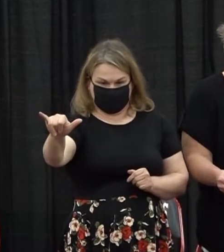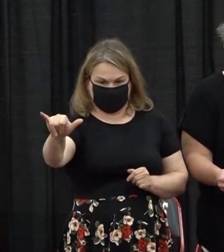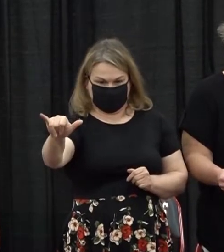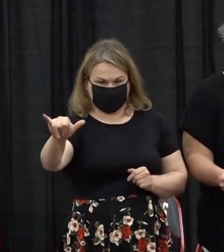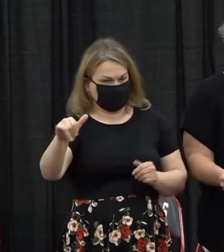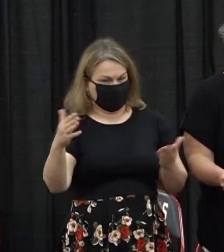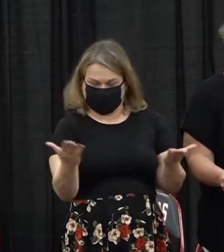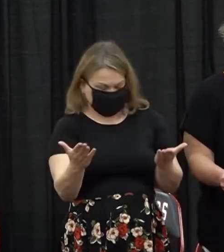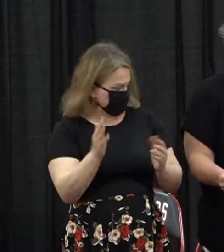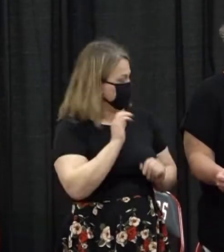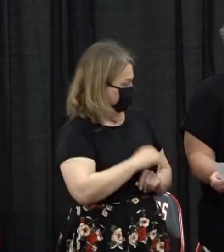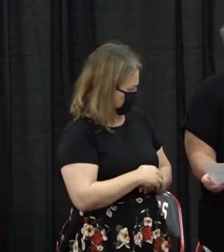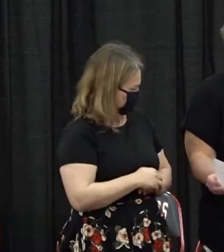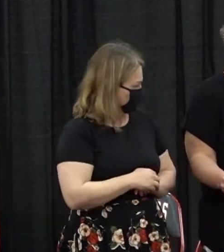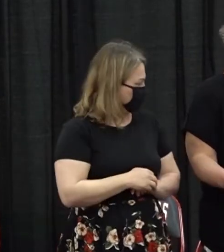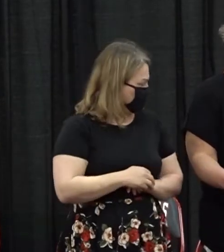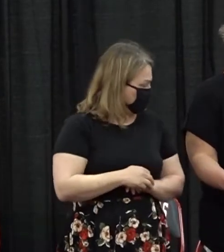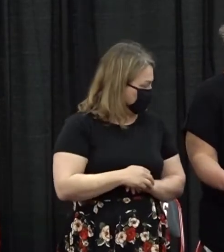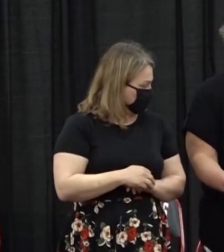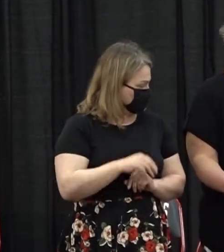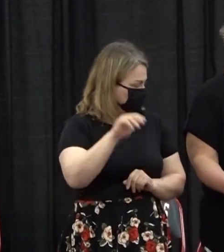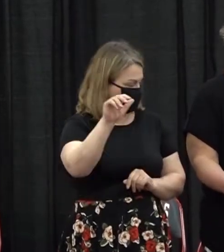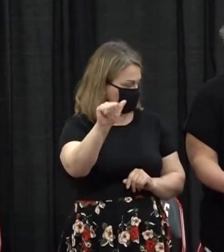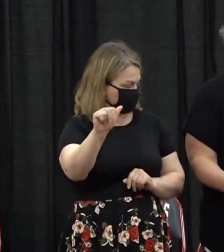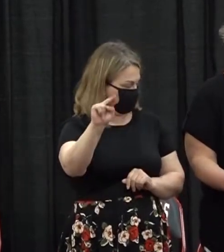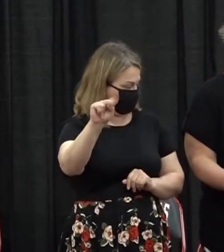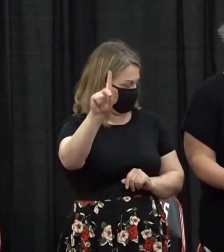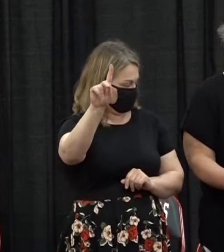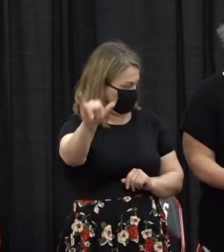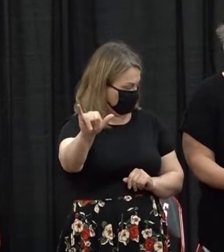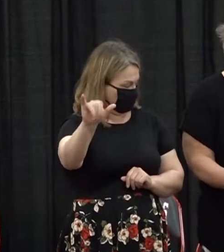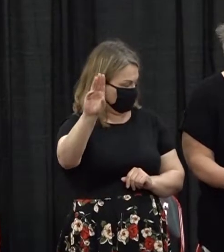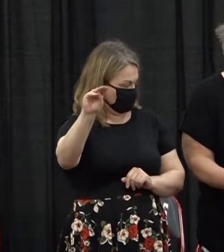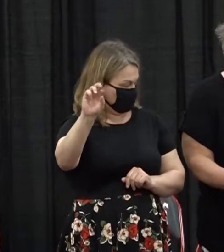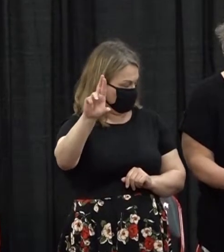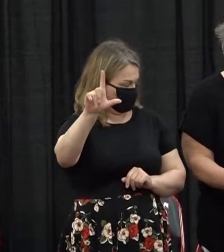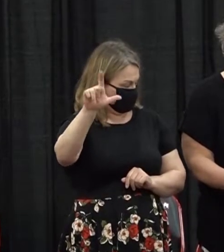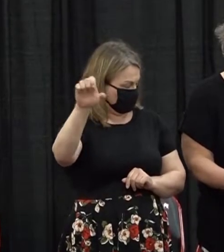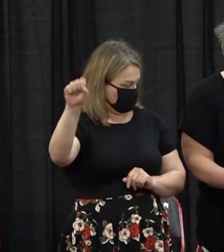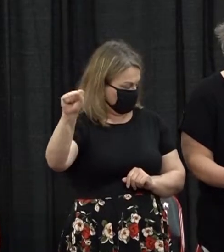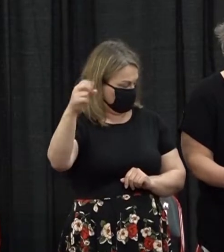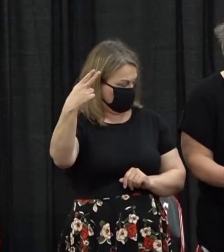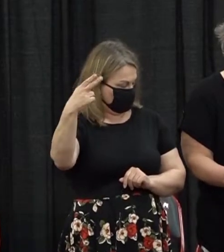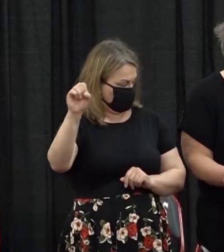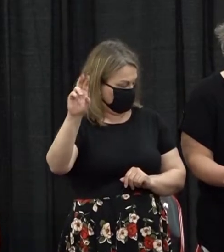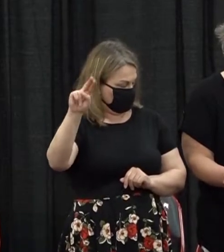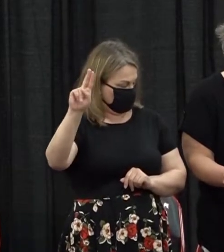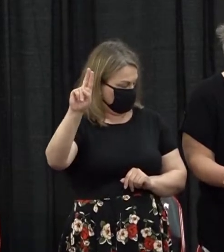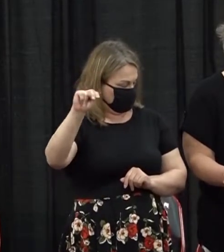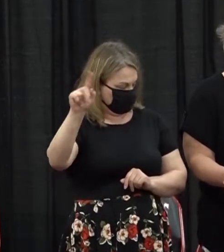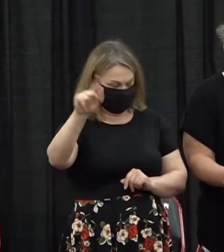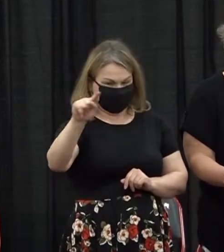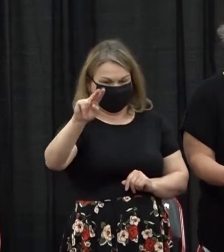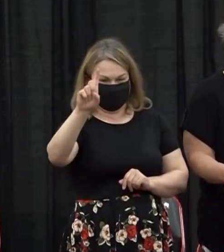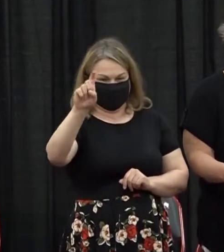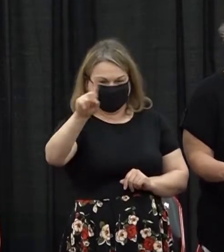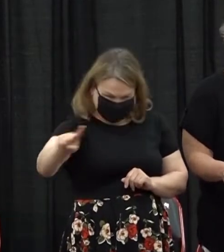Hae Thu Lay. She is not here. Andy Morales-Hernandez.